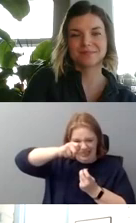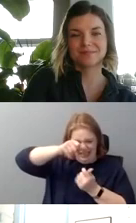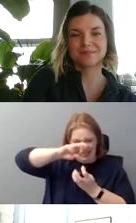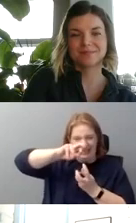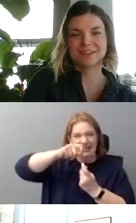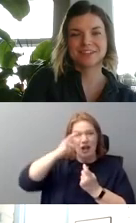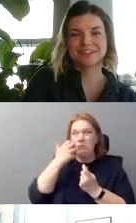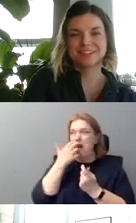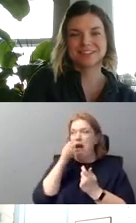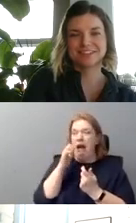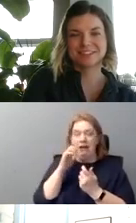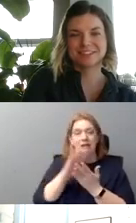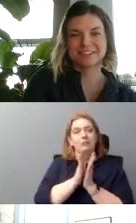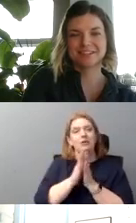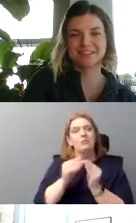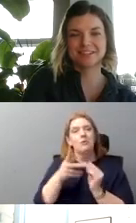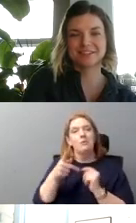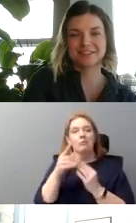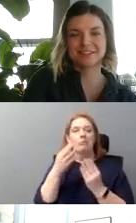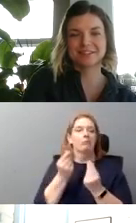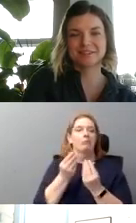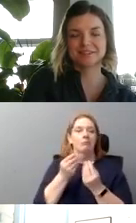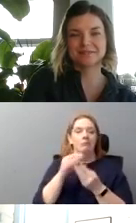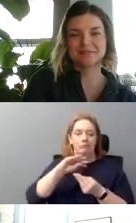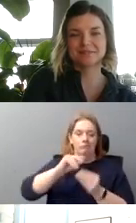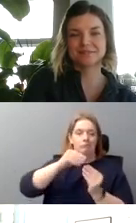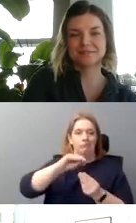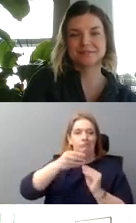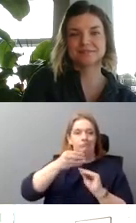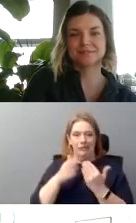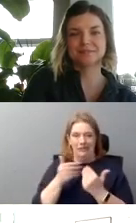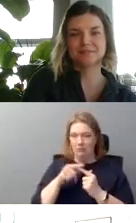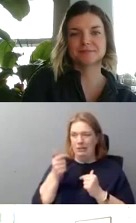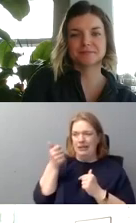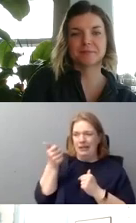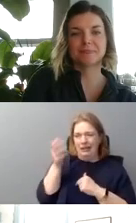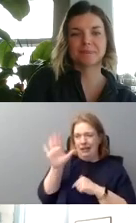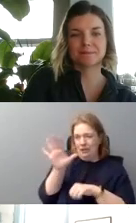pliable, I suppose, but yeah, he definitely did work in unconventional places as well.